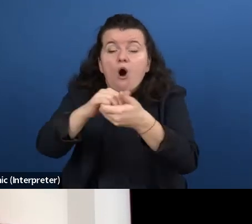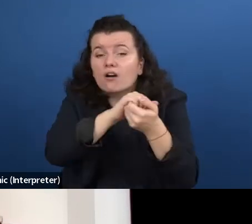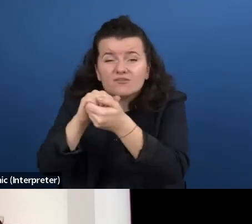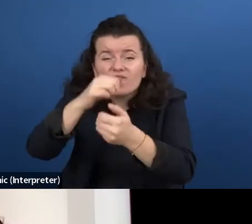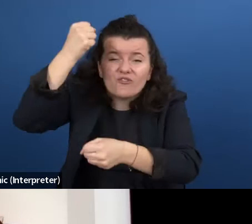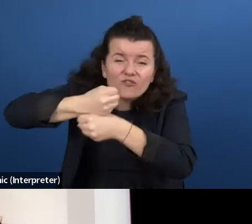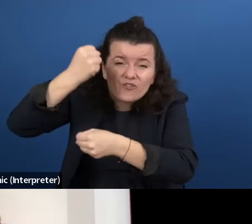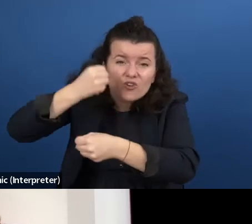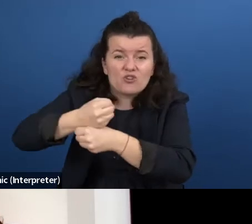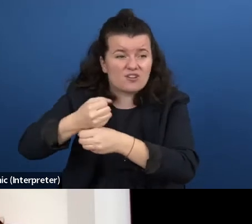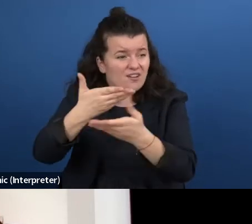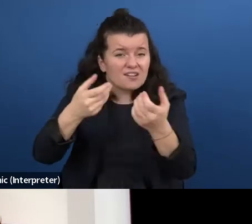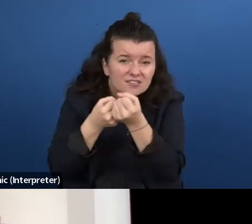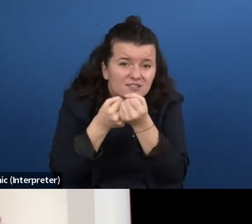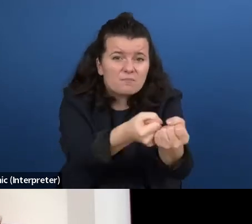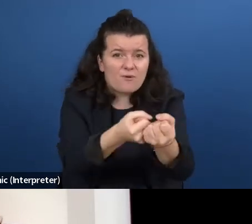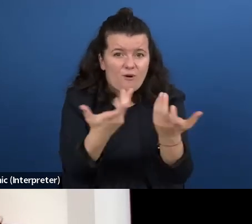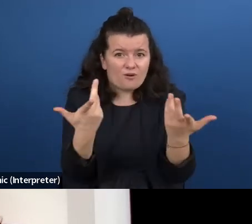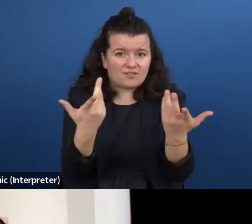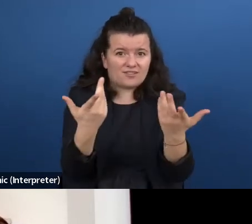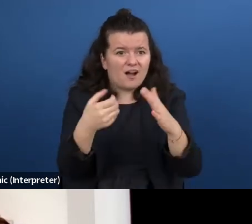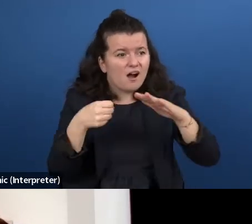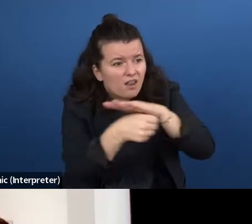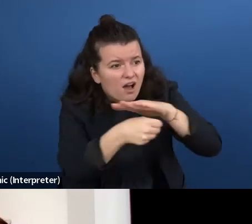they don't include the victim's disability as a variable.